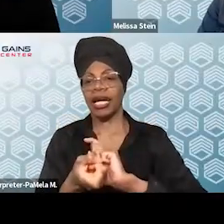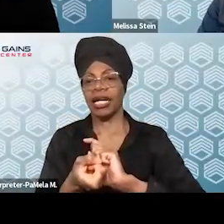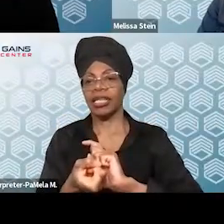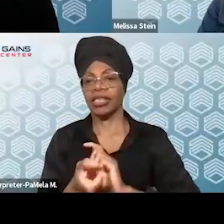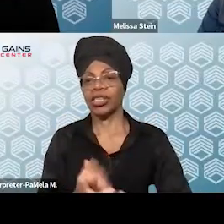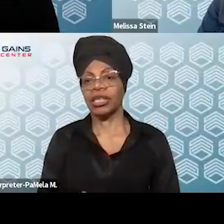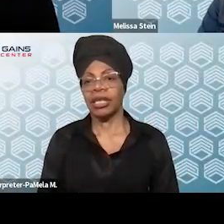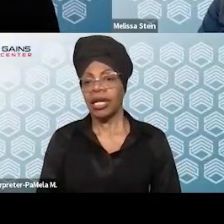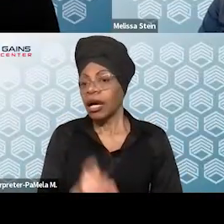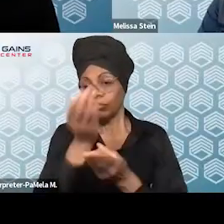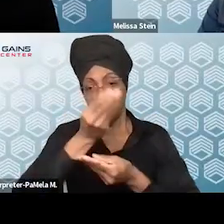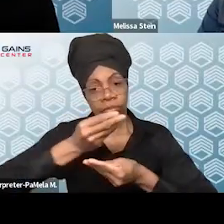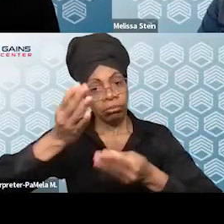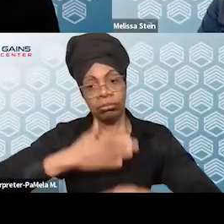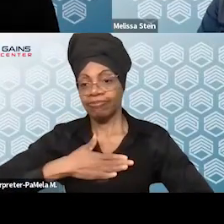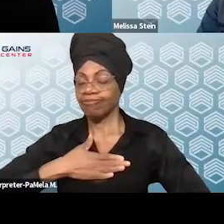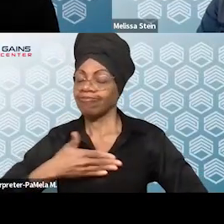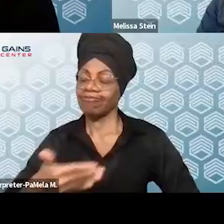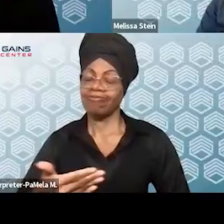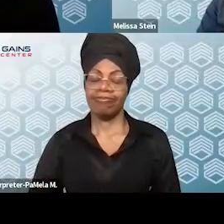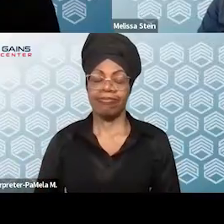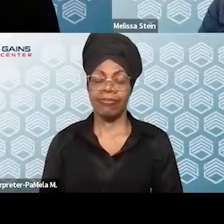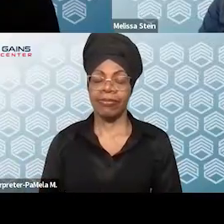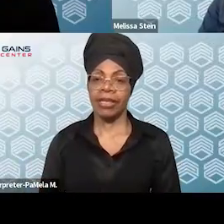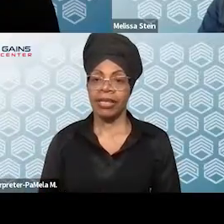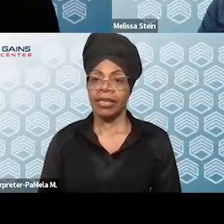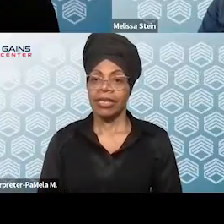I'm telling you, there has not been a conversation